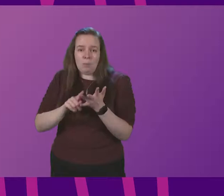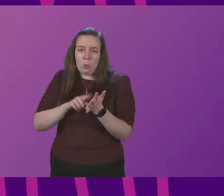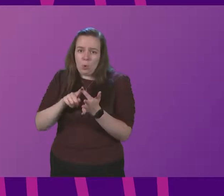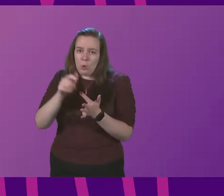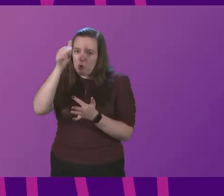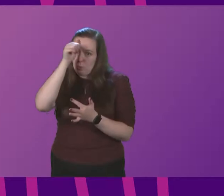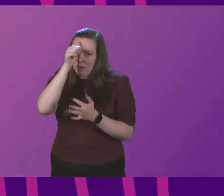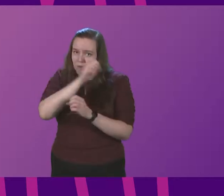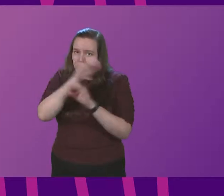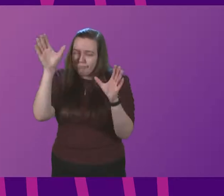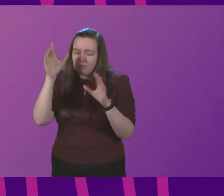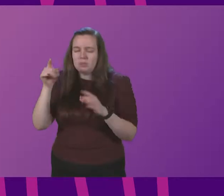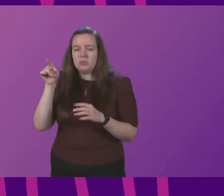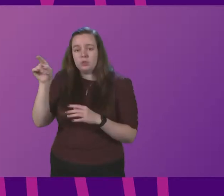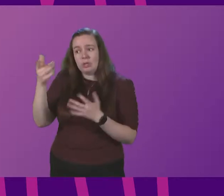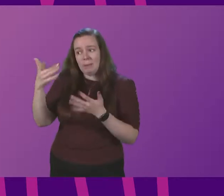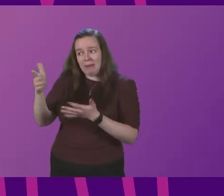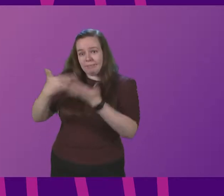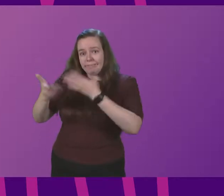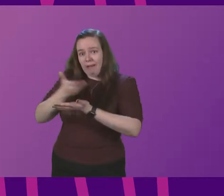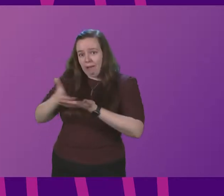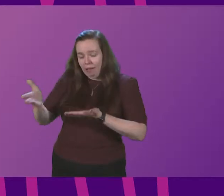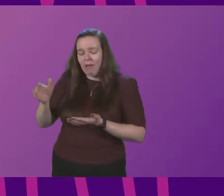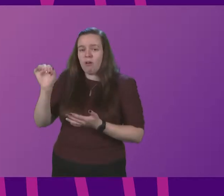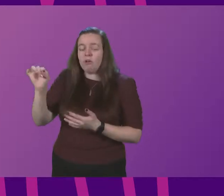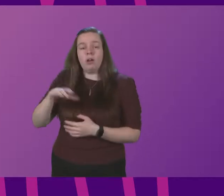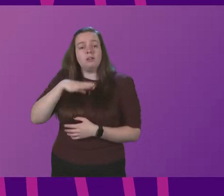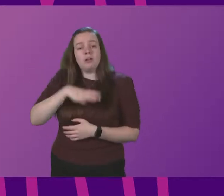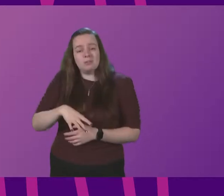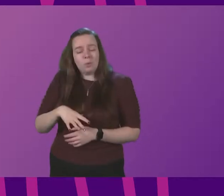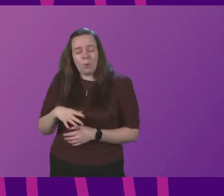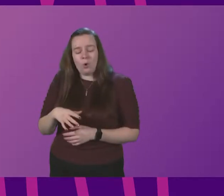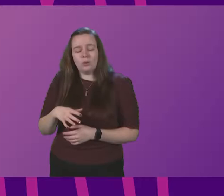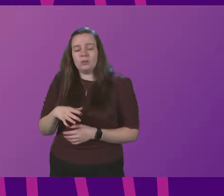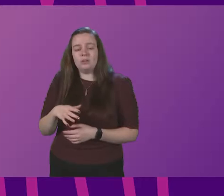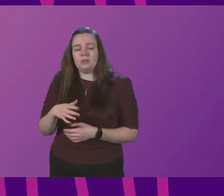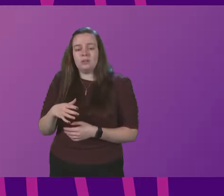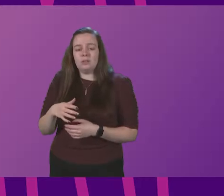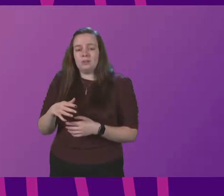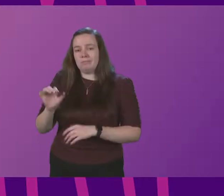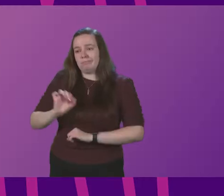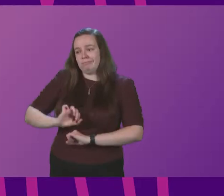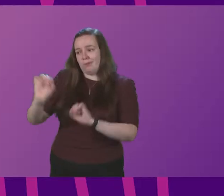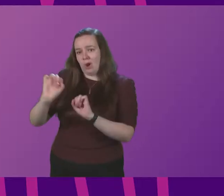She has made it clear to me that she does not want to spend the remainder of her judicial career